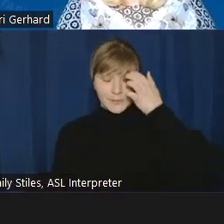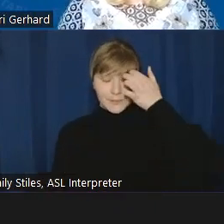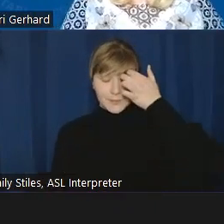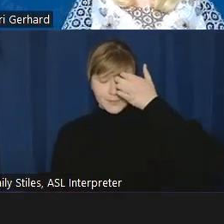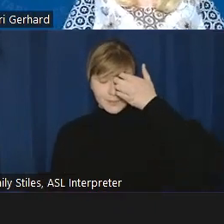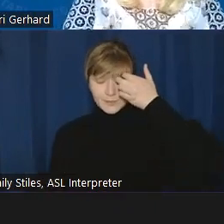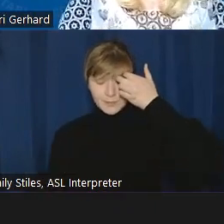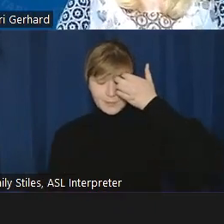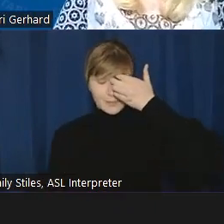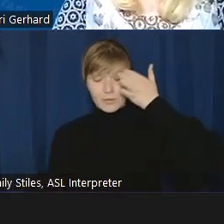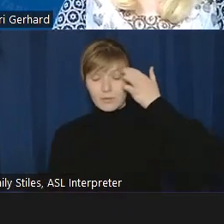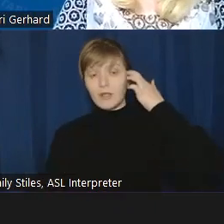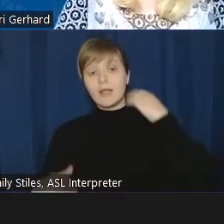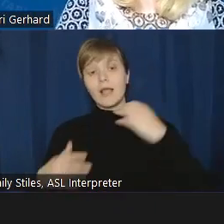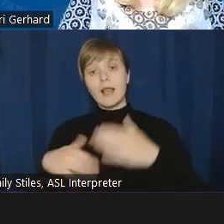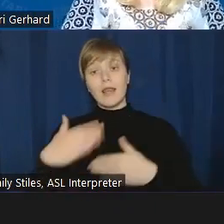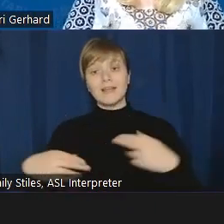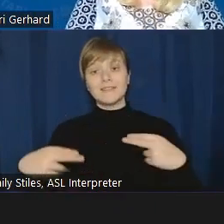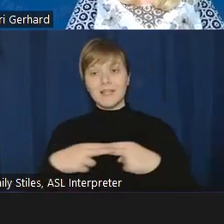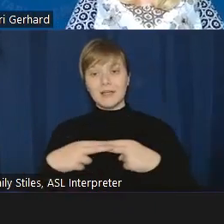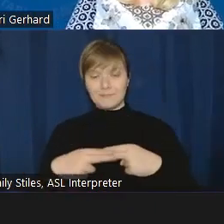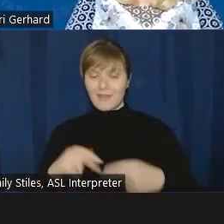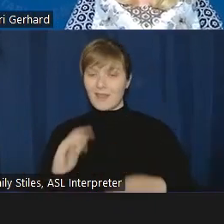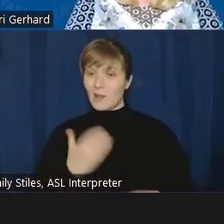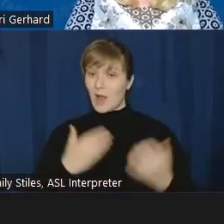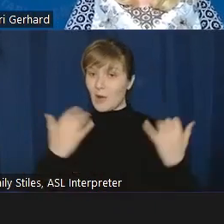As we move onto our topic today, I want to